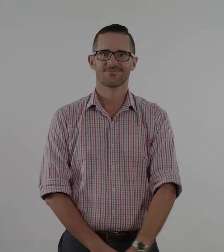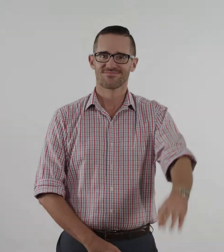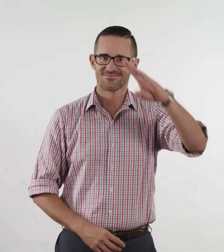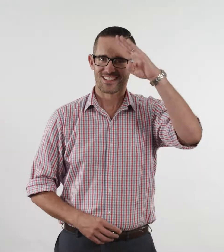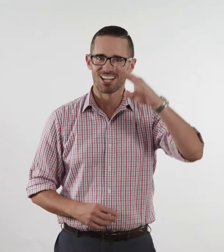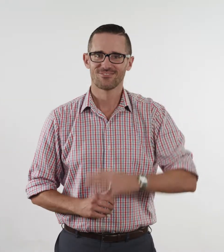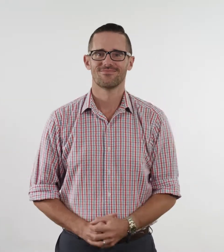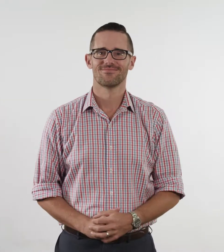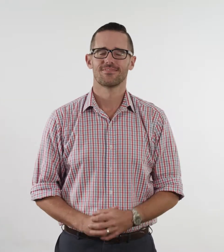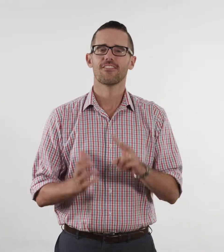Hi.